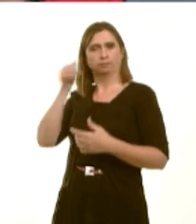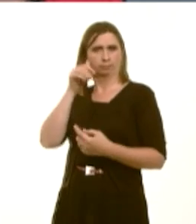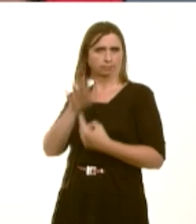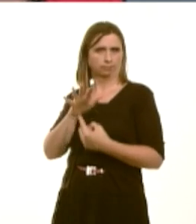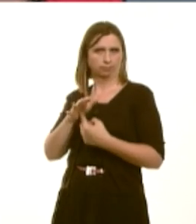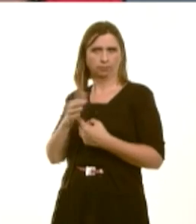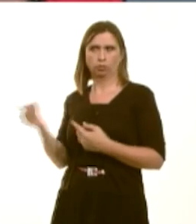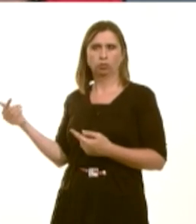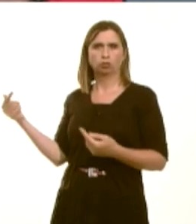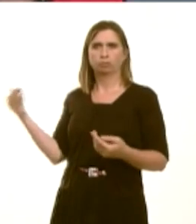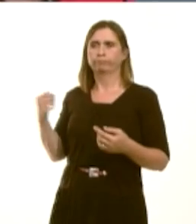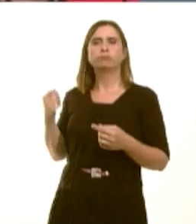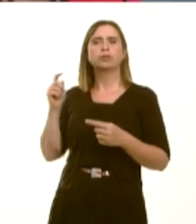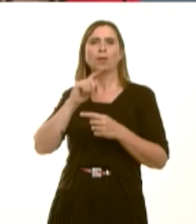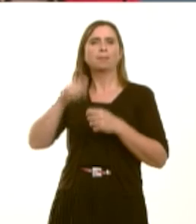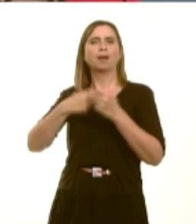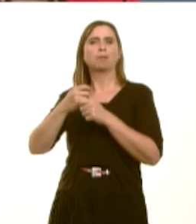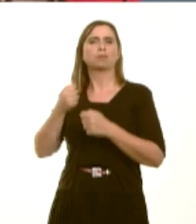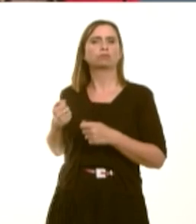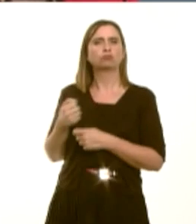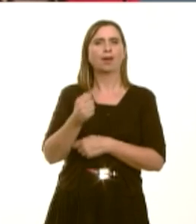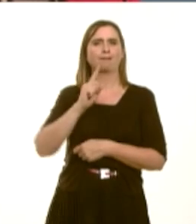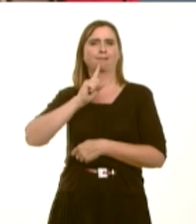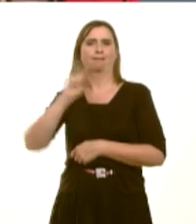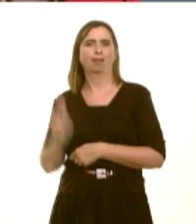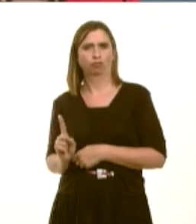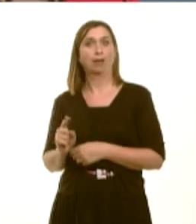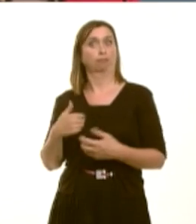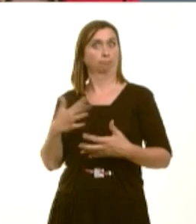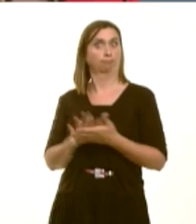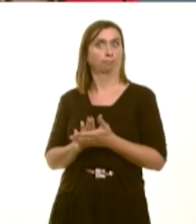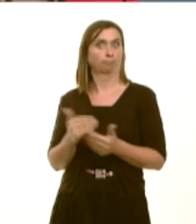of the railways. Are you aware that the Department for Transport indicate the number of motor